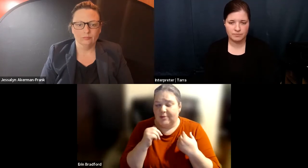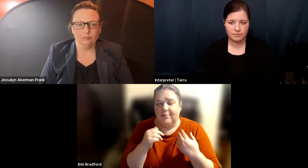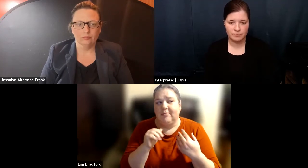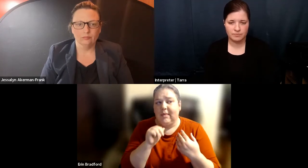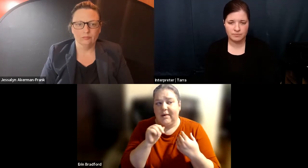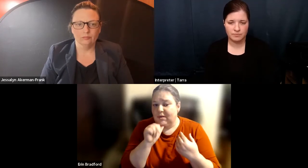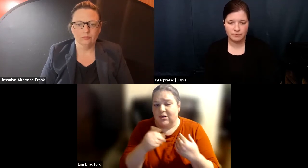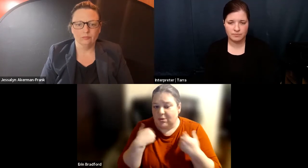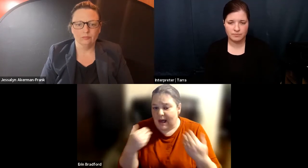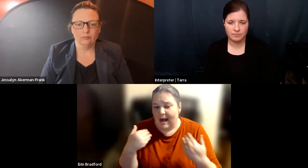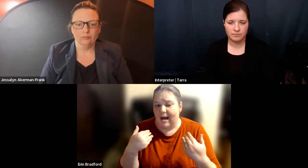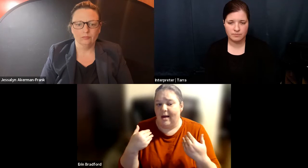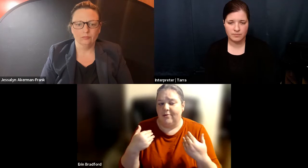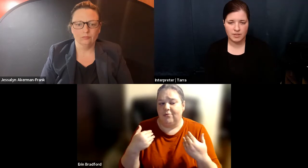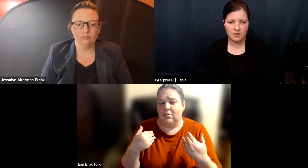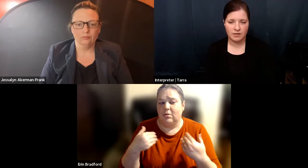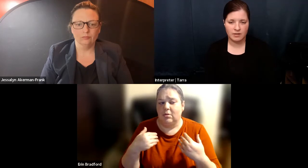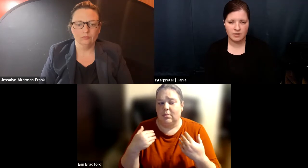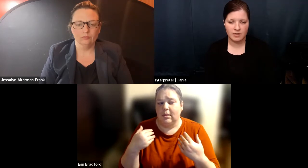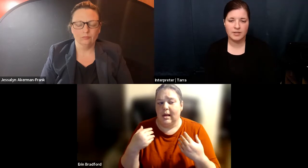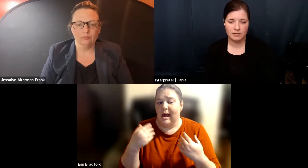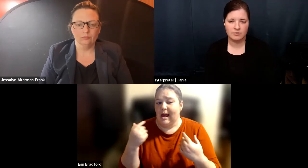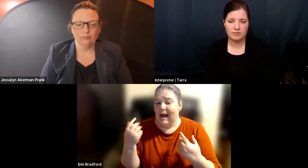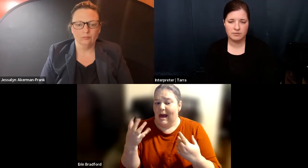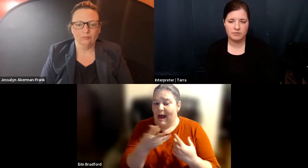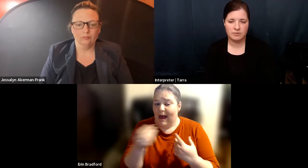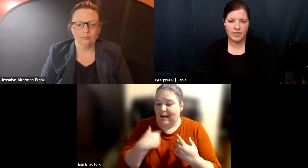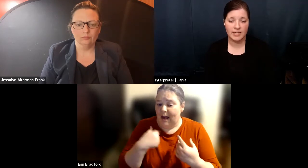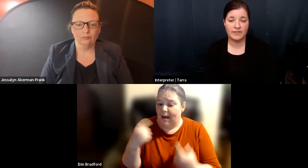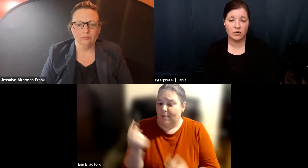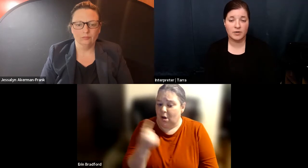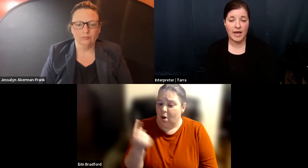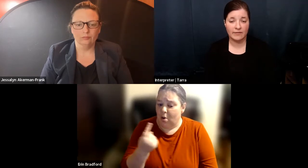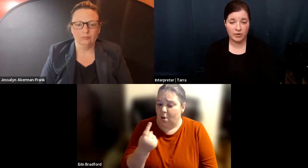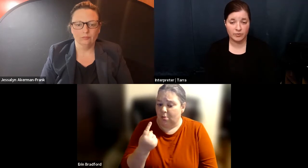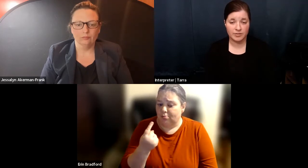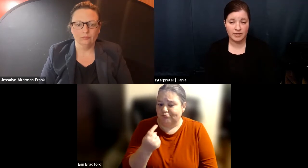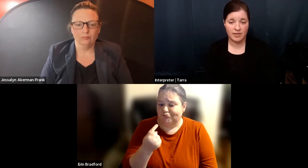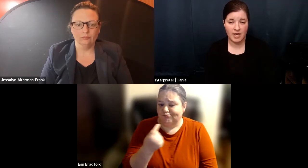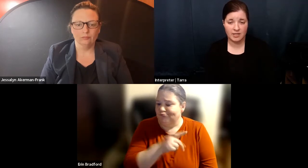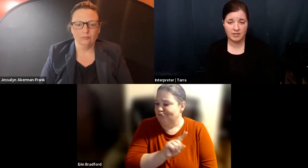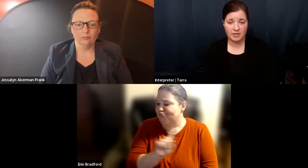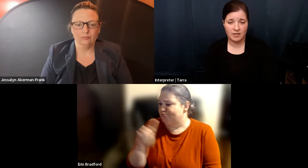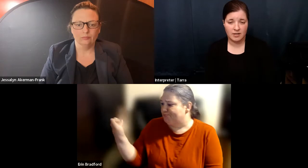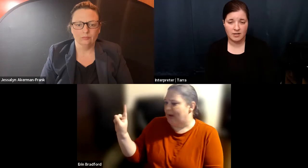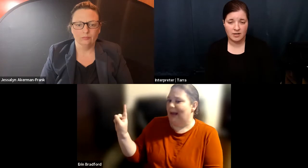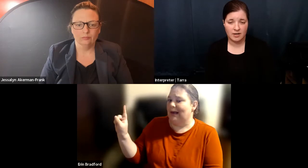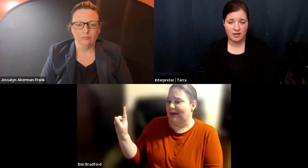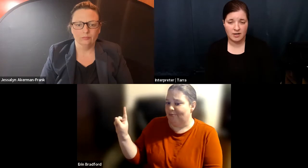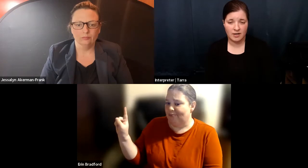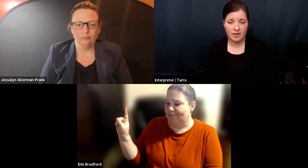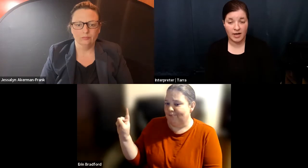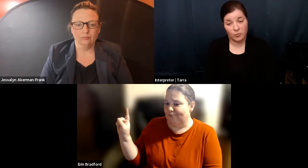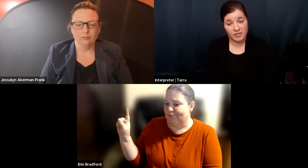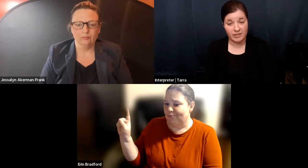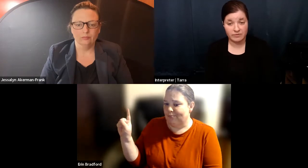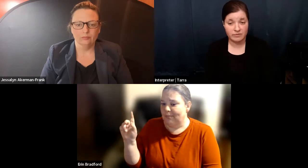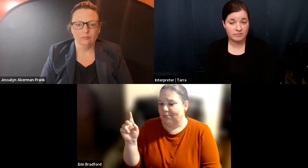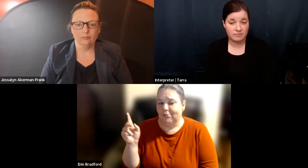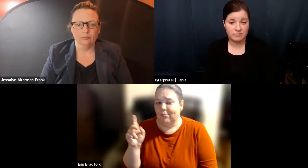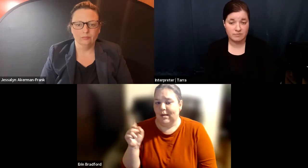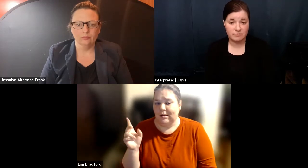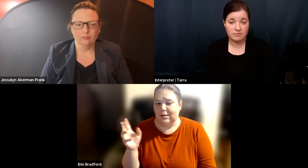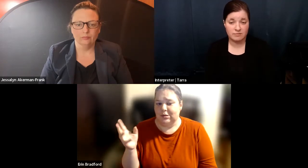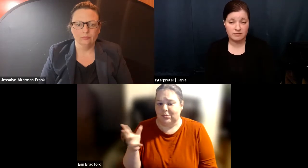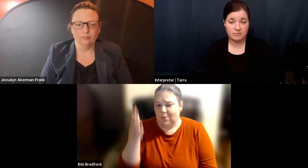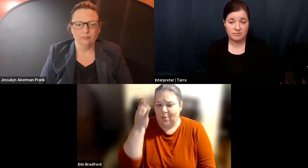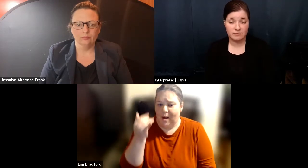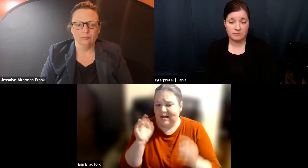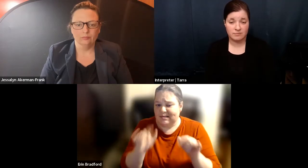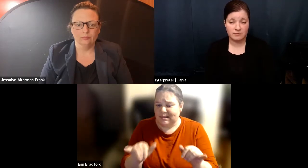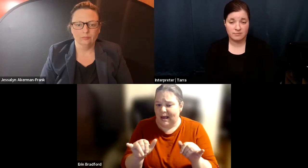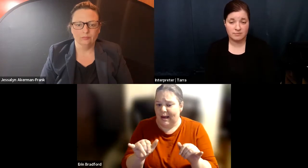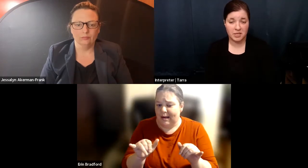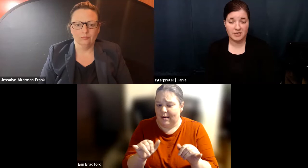And sometimes I go to restaurants and I ask for a larger print or a Braille menu.